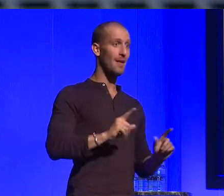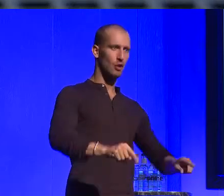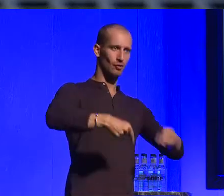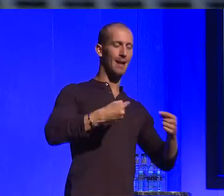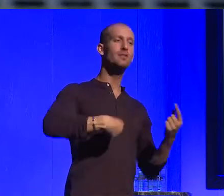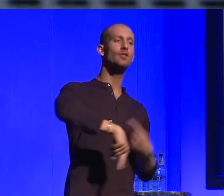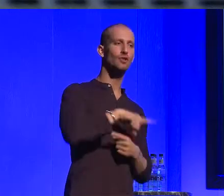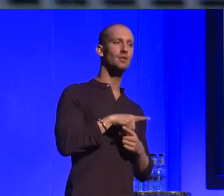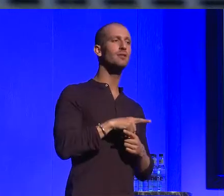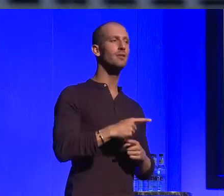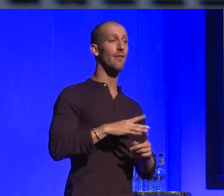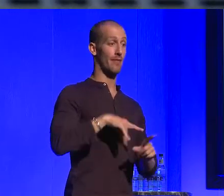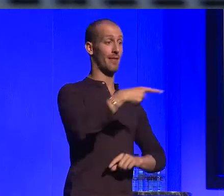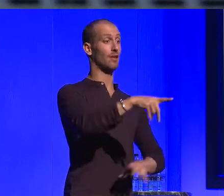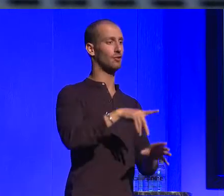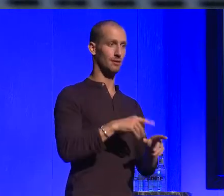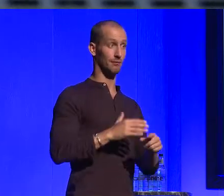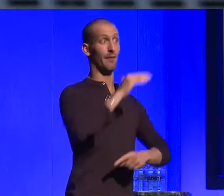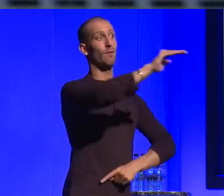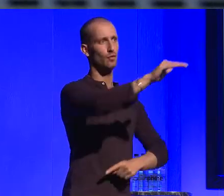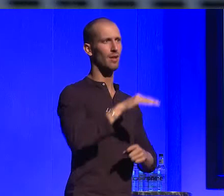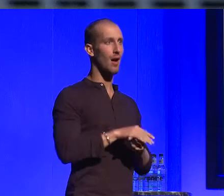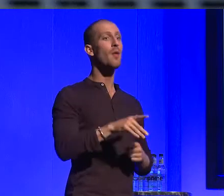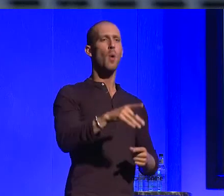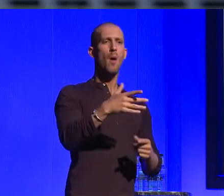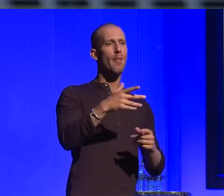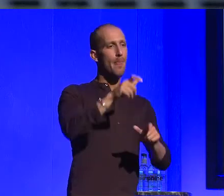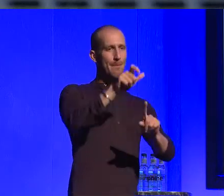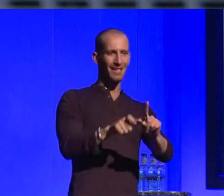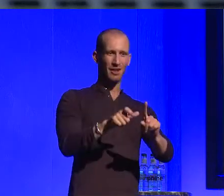So there is a need to treat the patient like a customer, putting the patient in control,